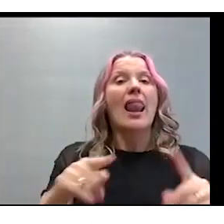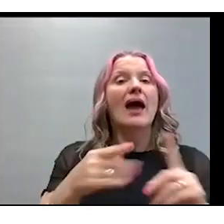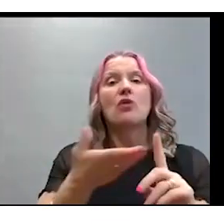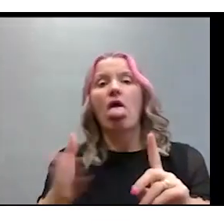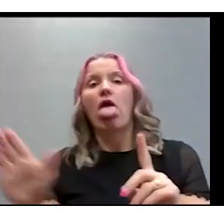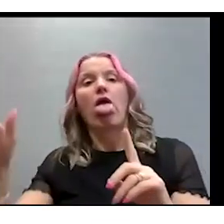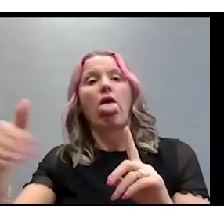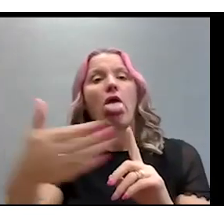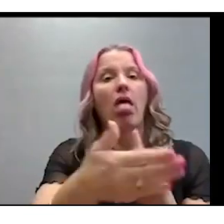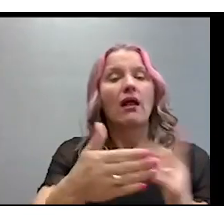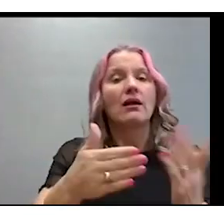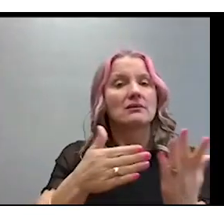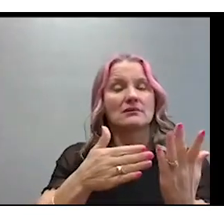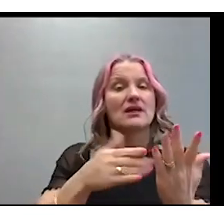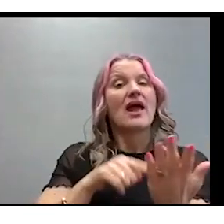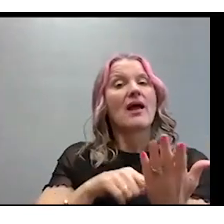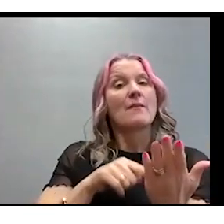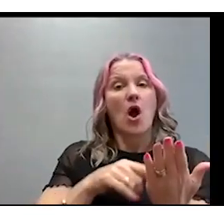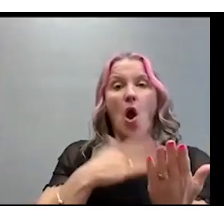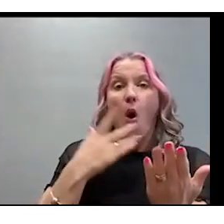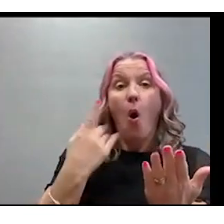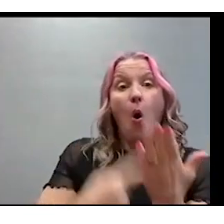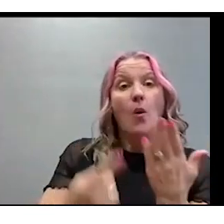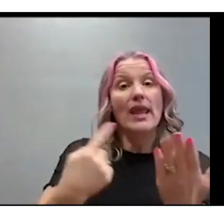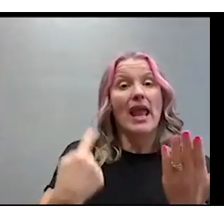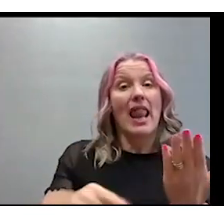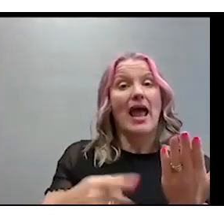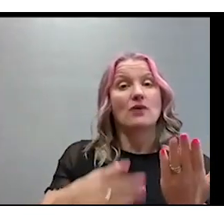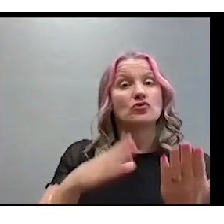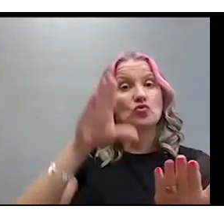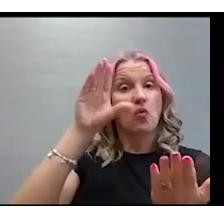So with that use case, you get more similar answers.